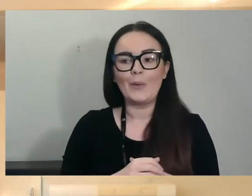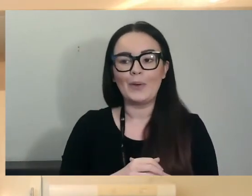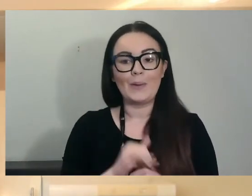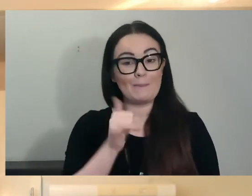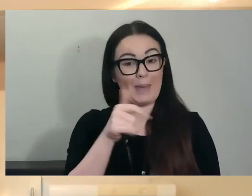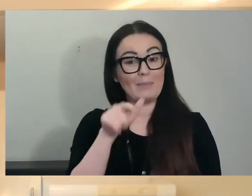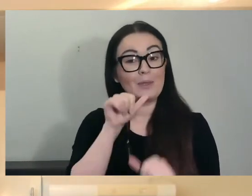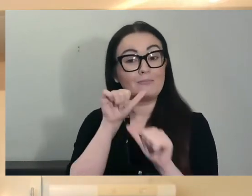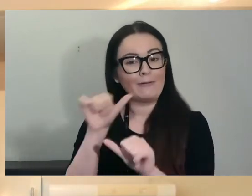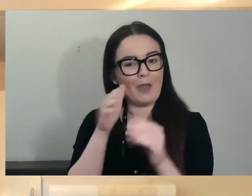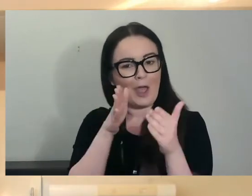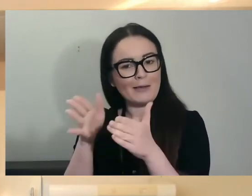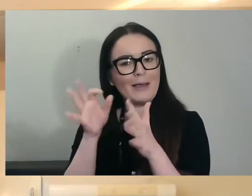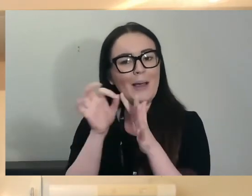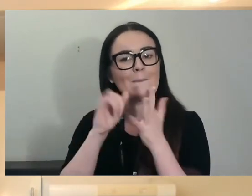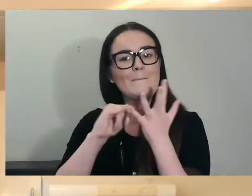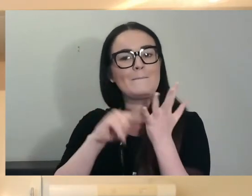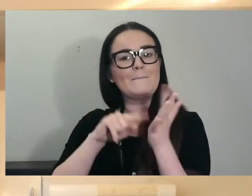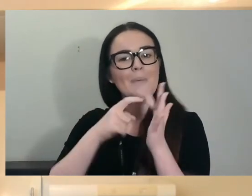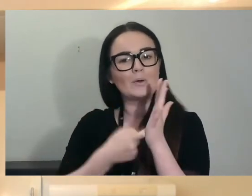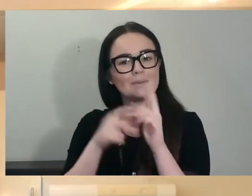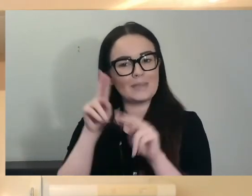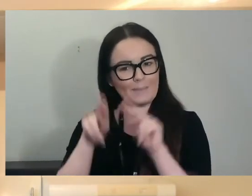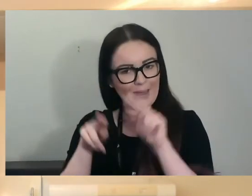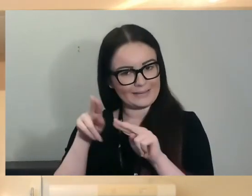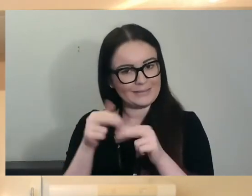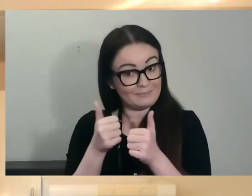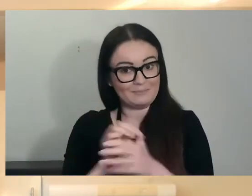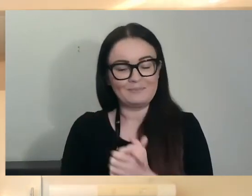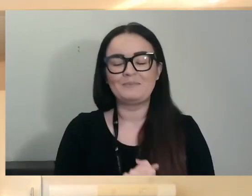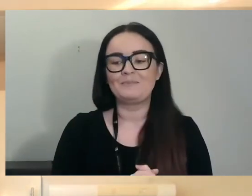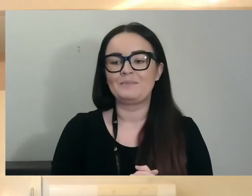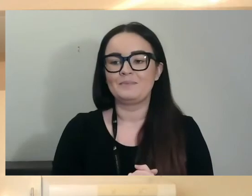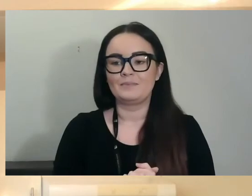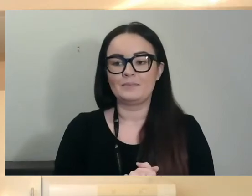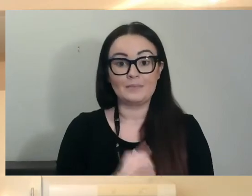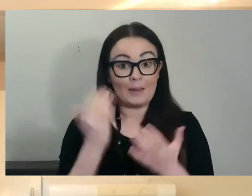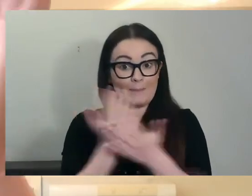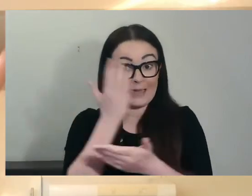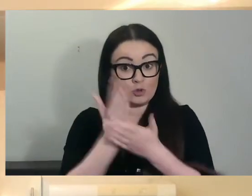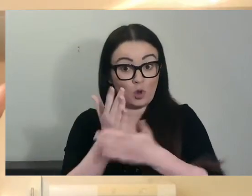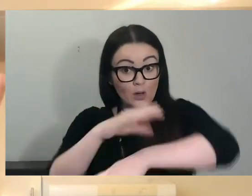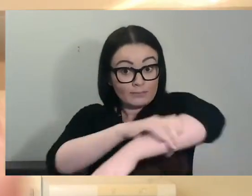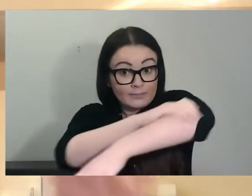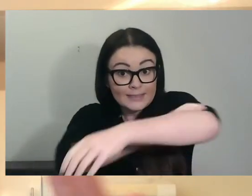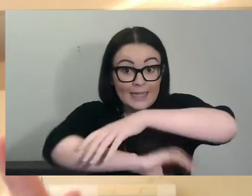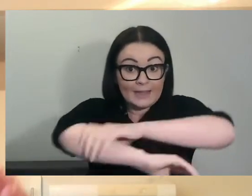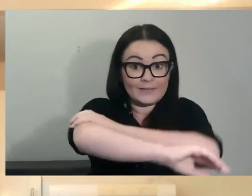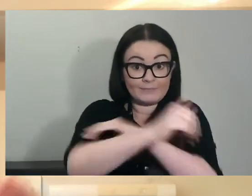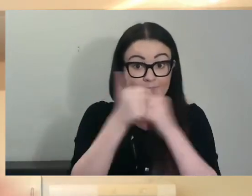go with poster paint for that, yeah. Make sure our sleeves are rolled up. You might